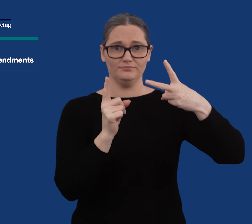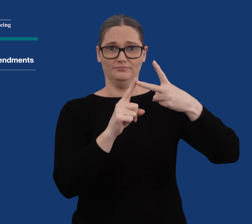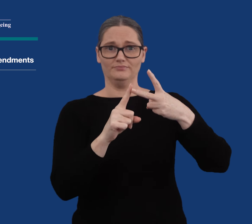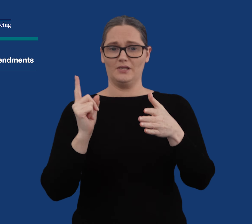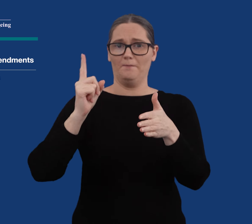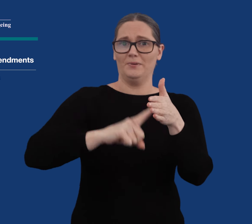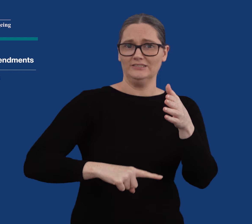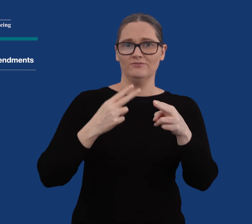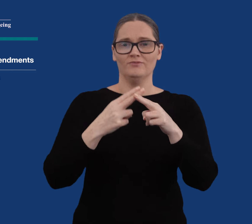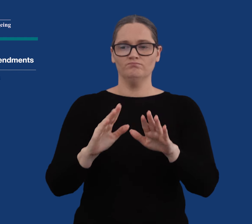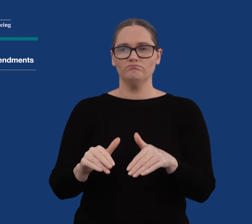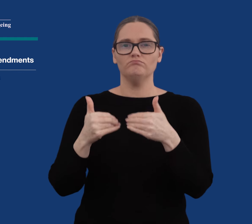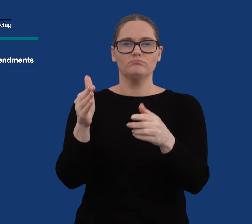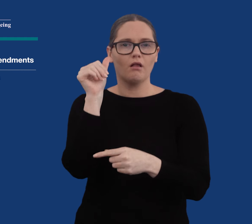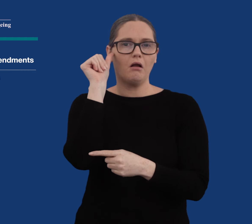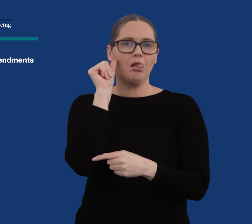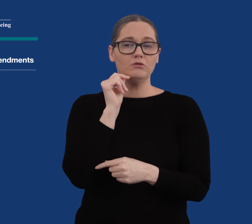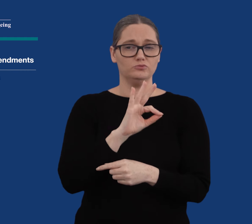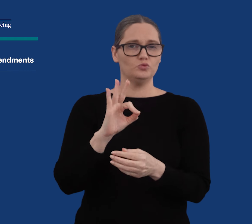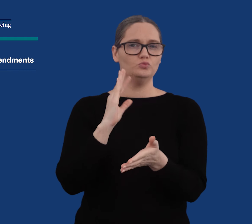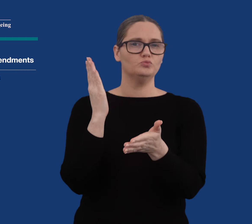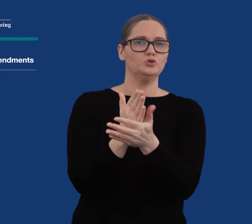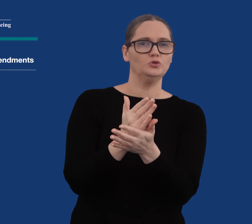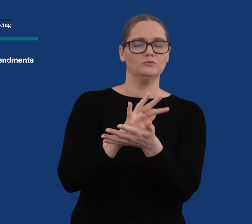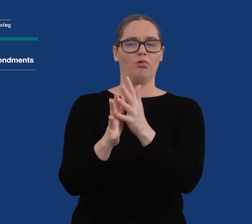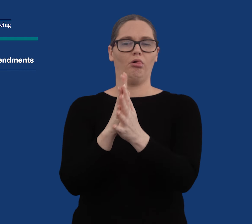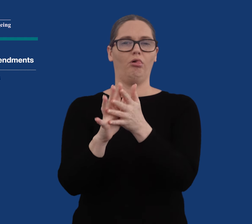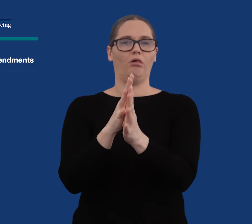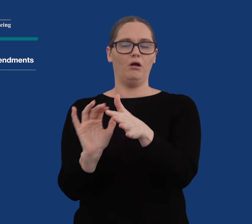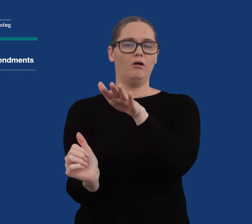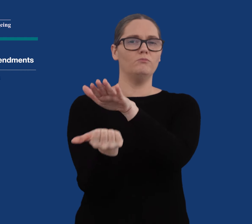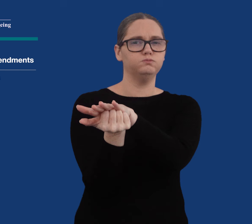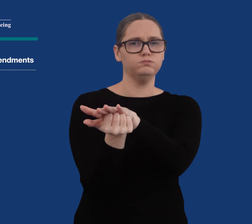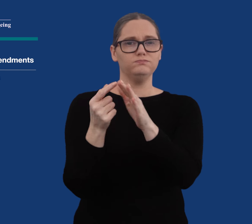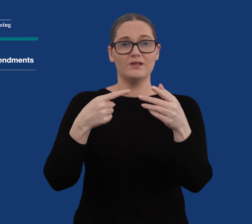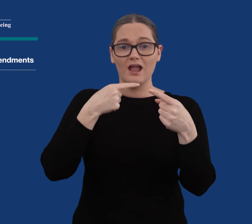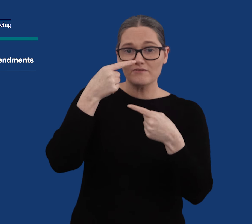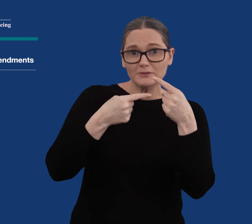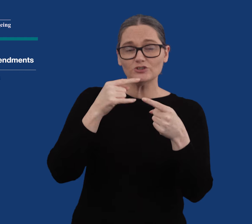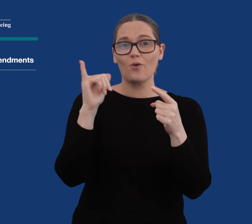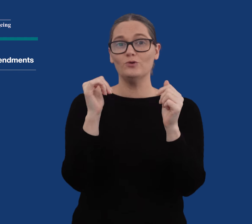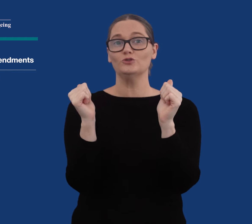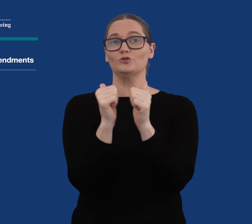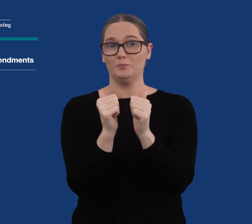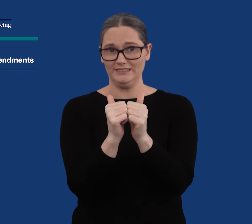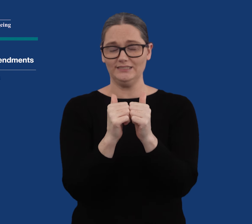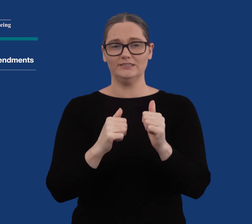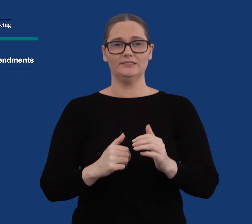• For providing false or misleading information or documents